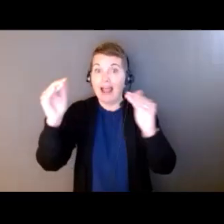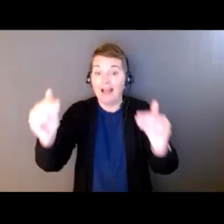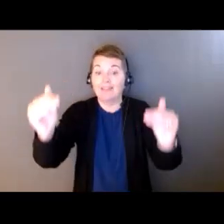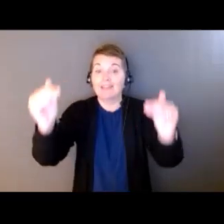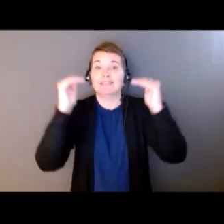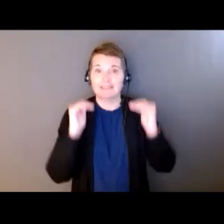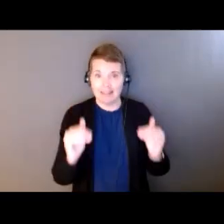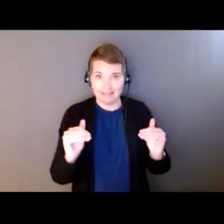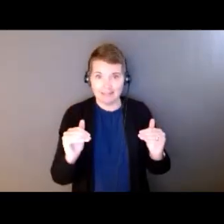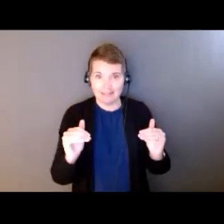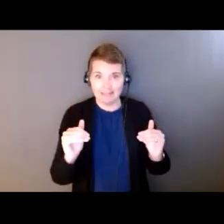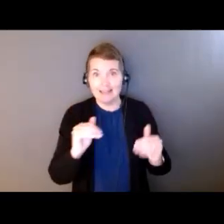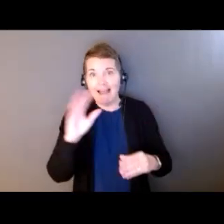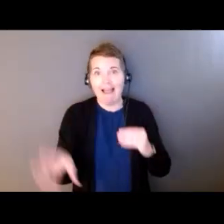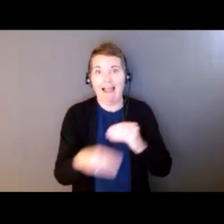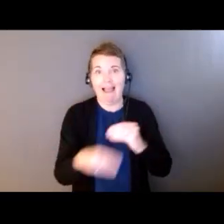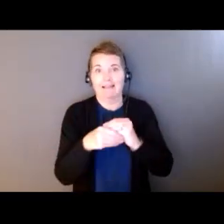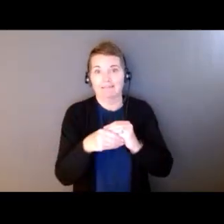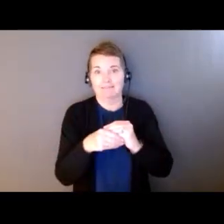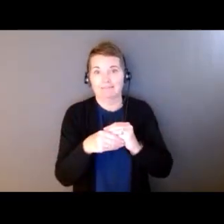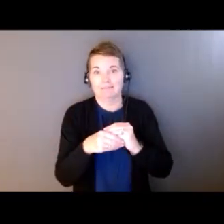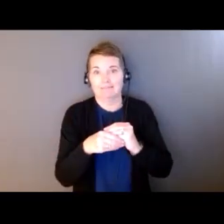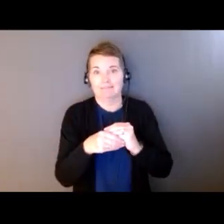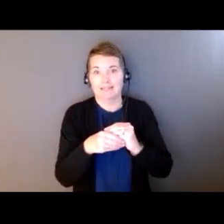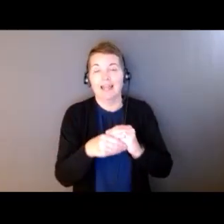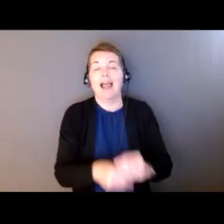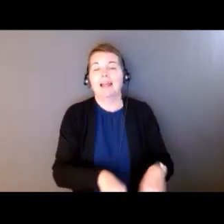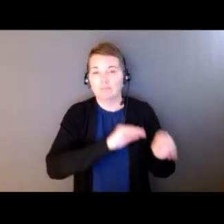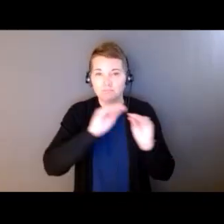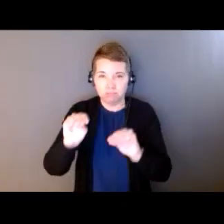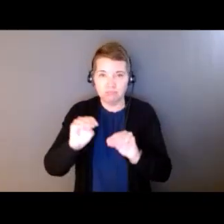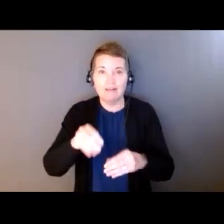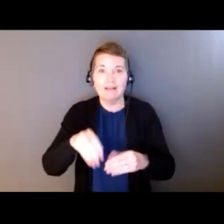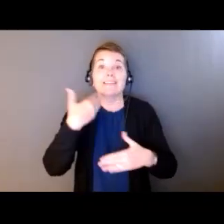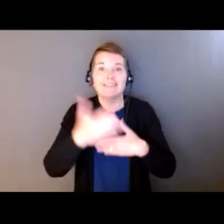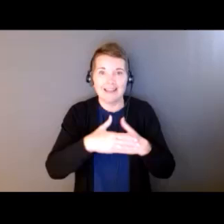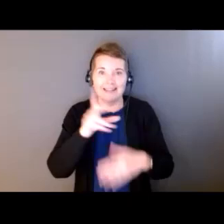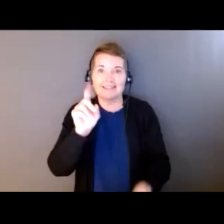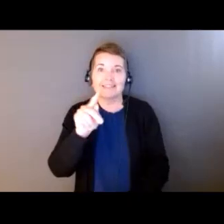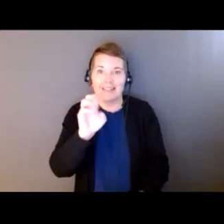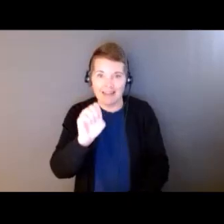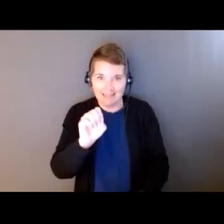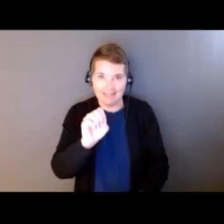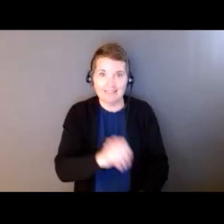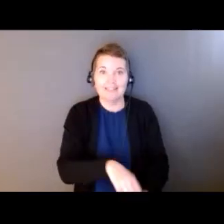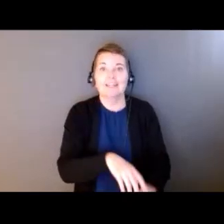that "Add" button and then repeat the process for additional dates for as many dates as they have.